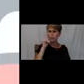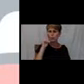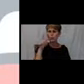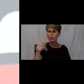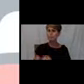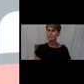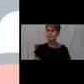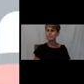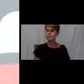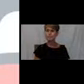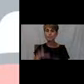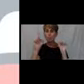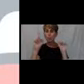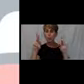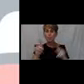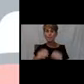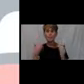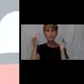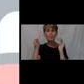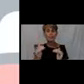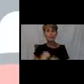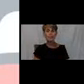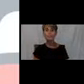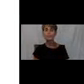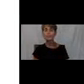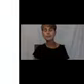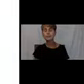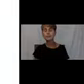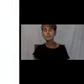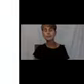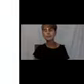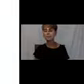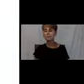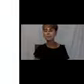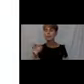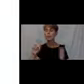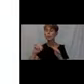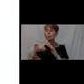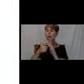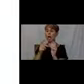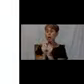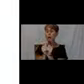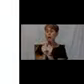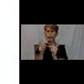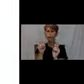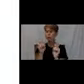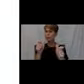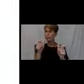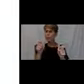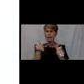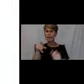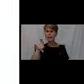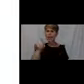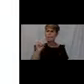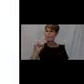Next slide, so we are going to get started with a quick poll question just to take the temperature